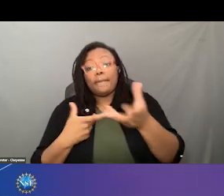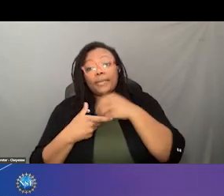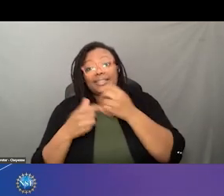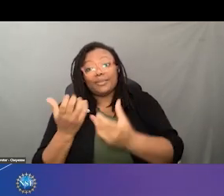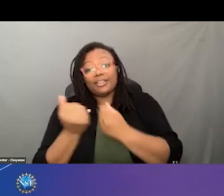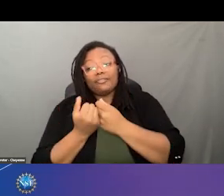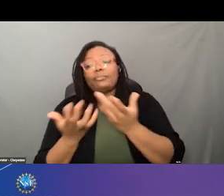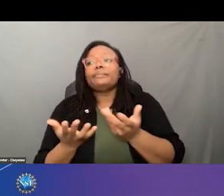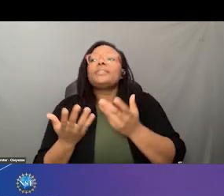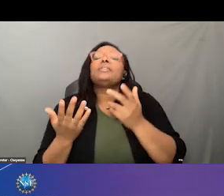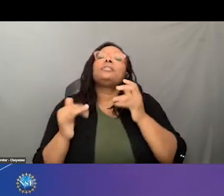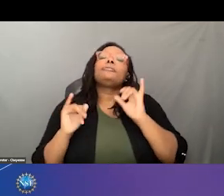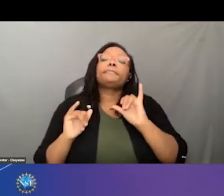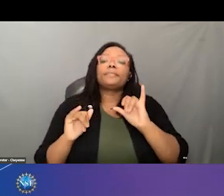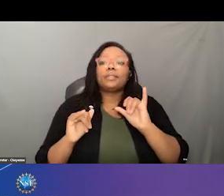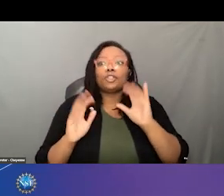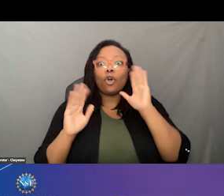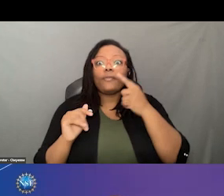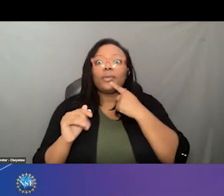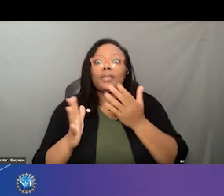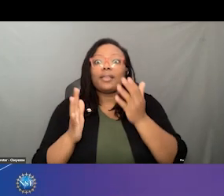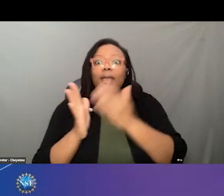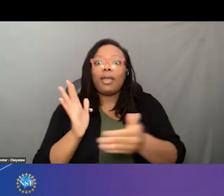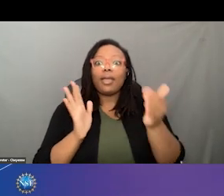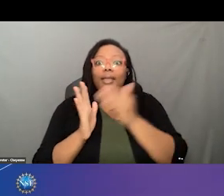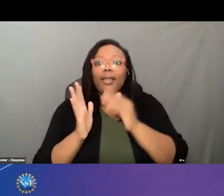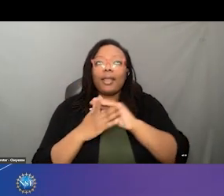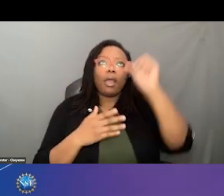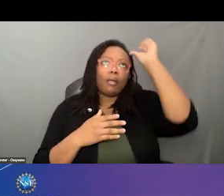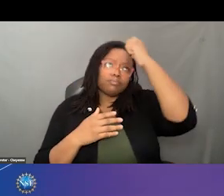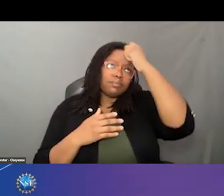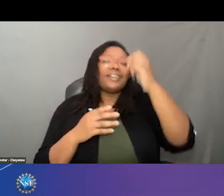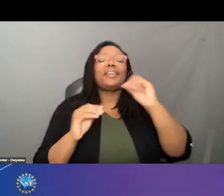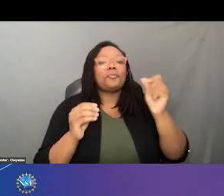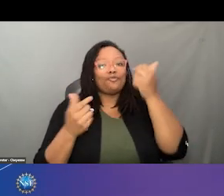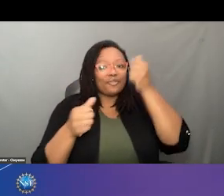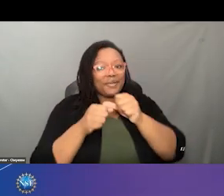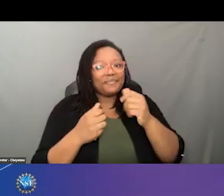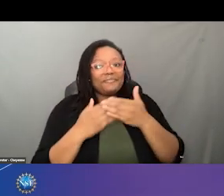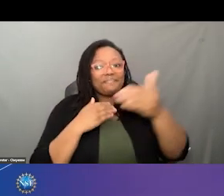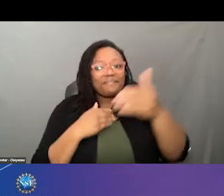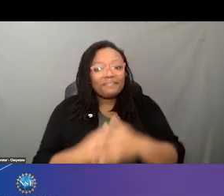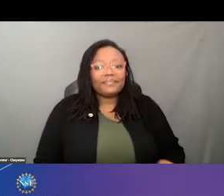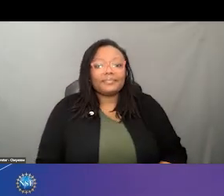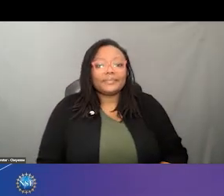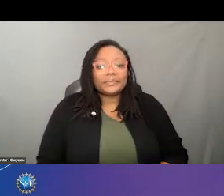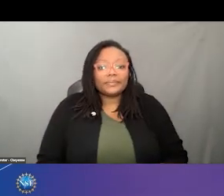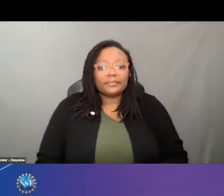So hopefully, we've said it enough in this presentation, and you will have no trouble with that. Next slide.